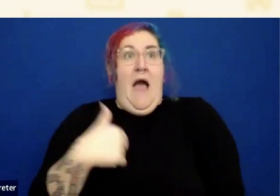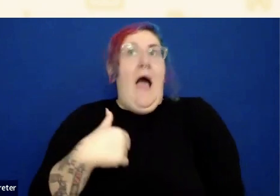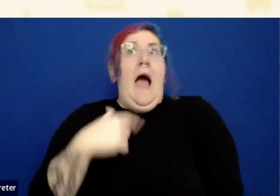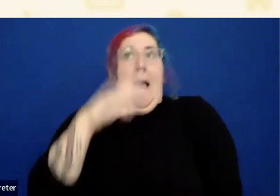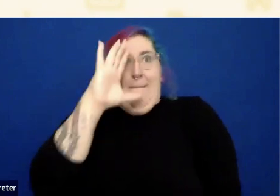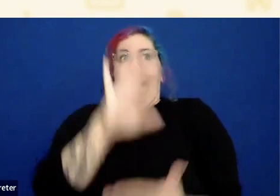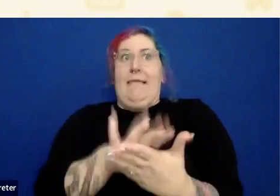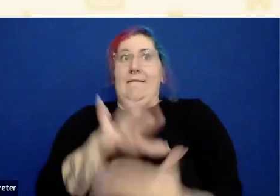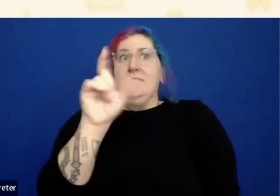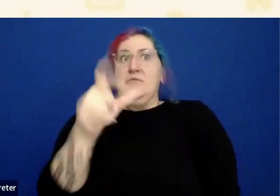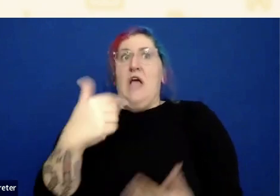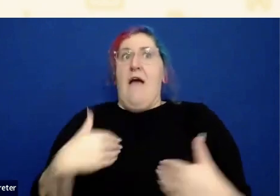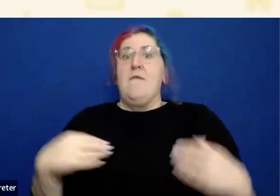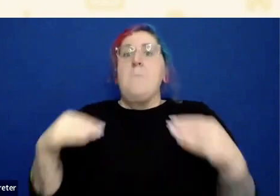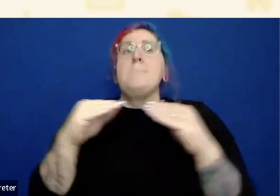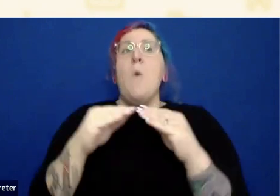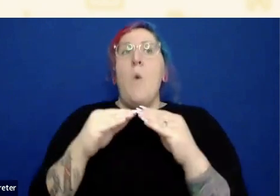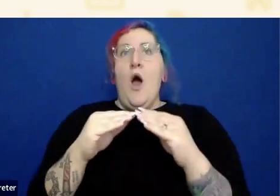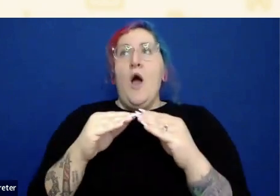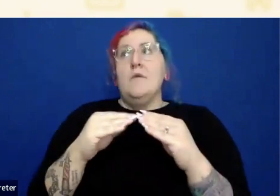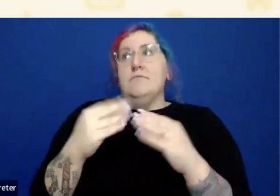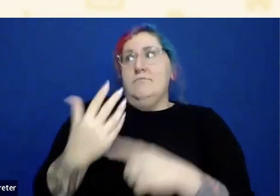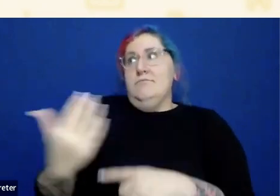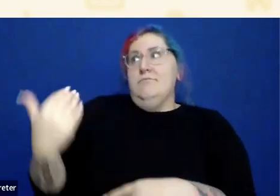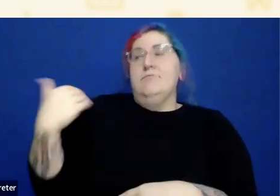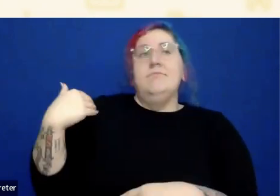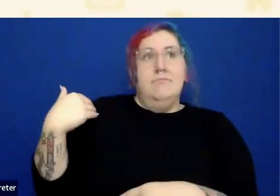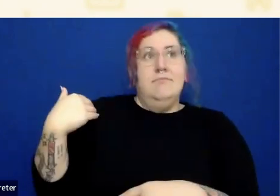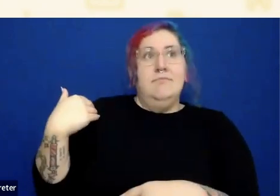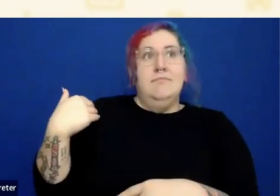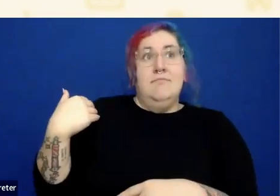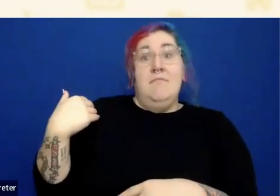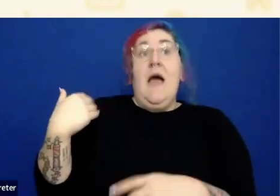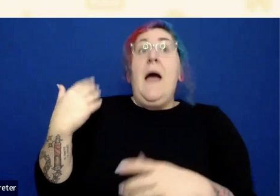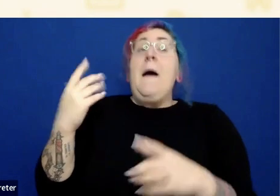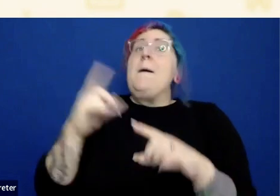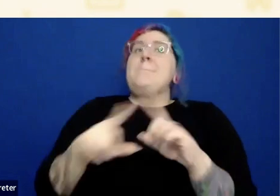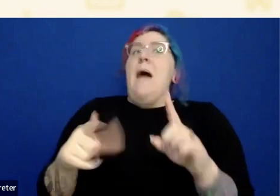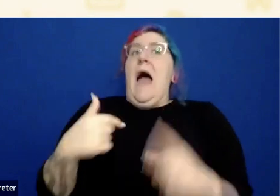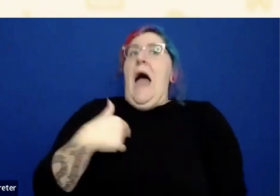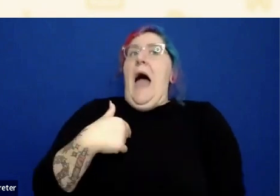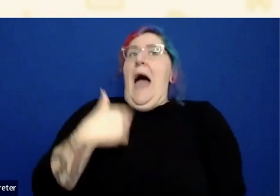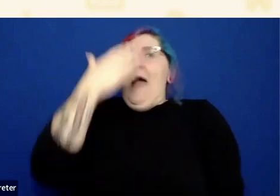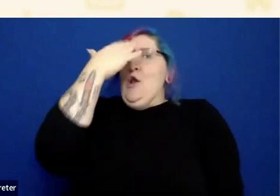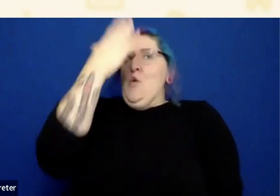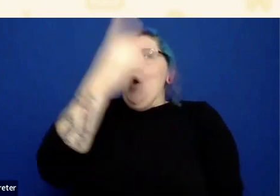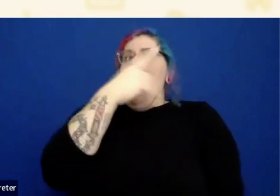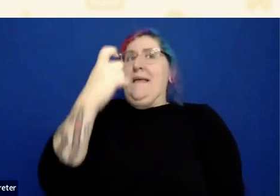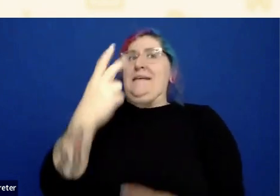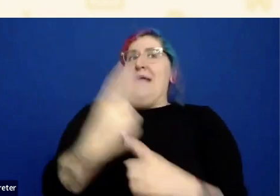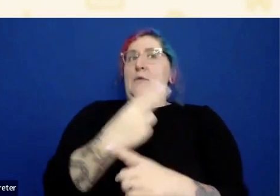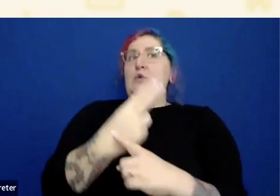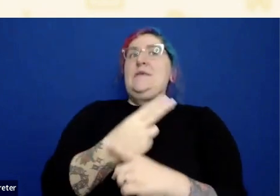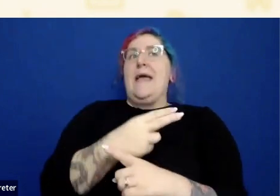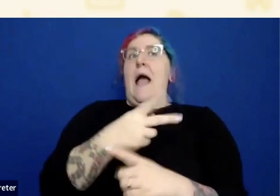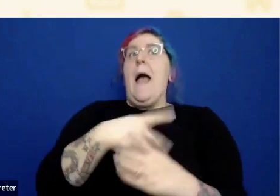And I'm convinced there was more happening on than page than I as a screen-reader user would have known, because I can't think